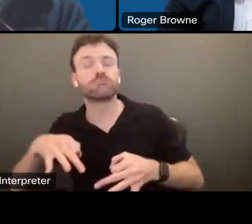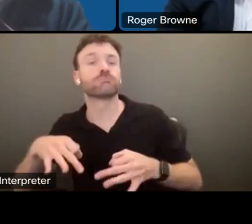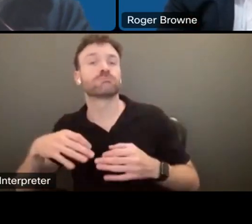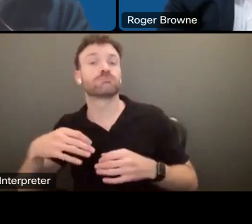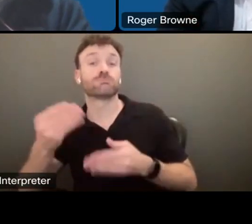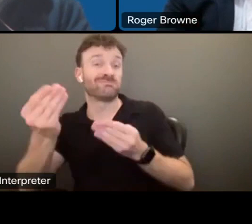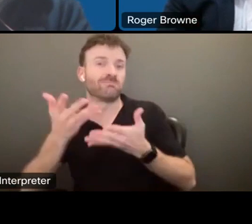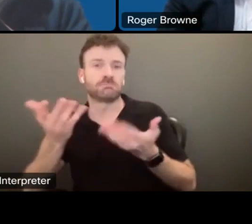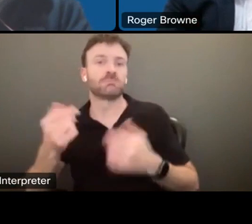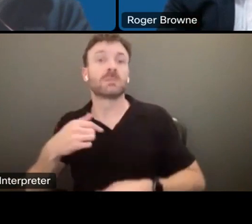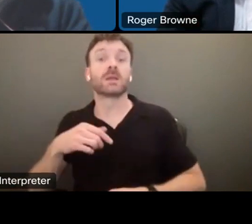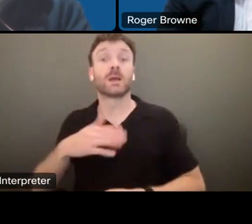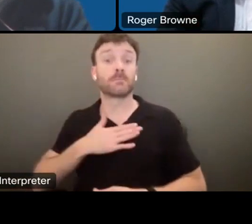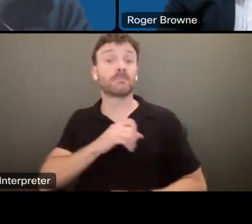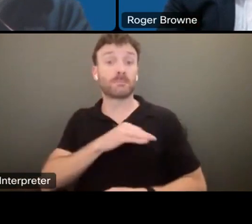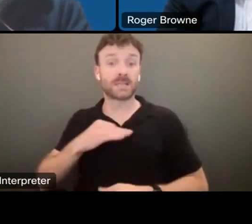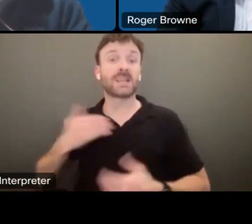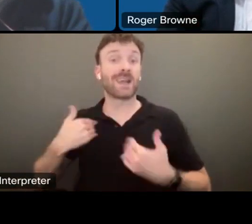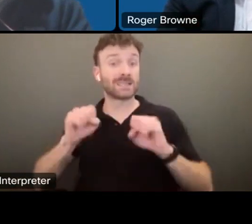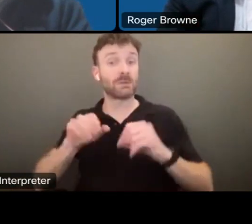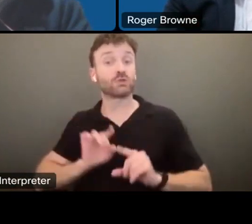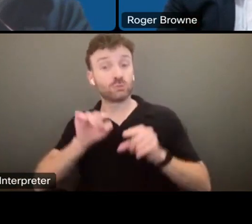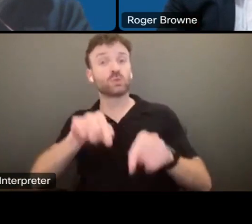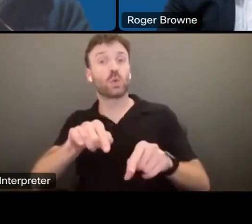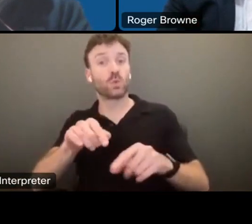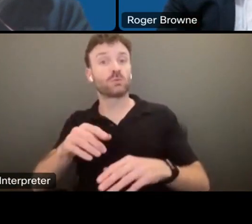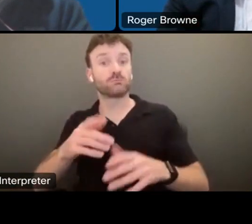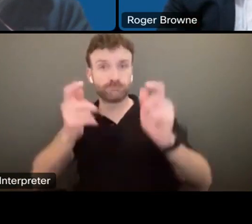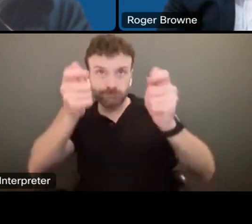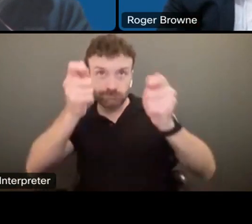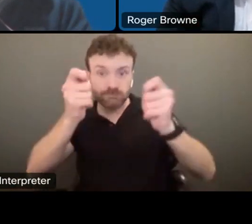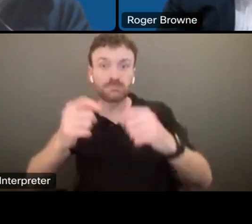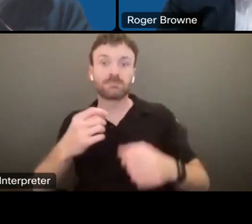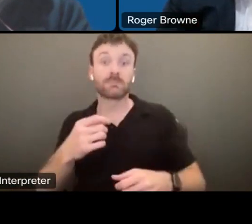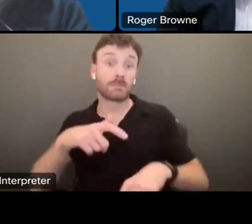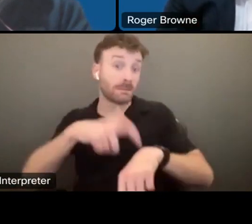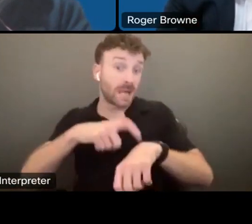And they have the ability to go in and make those types of traffic signal modification timing changes.